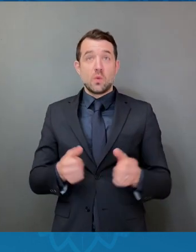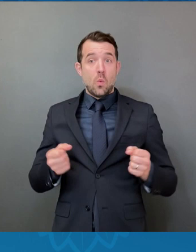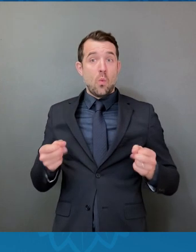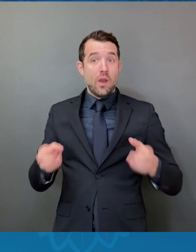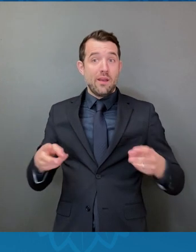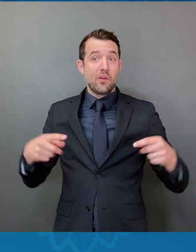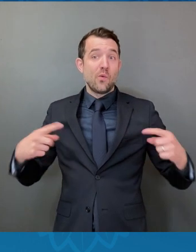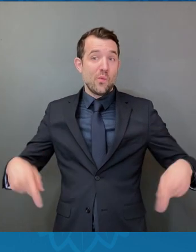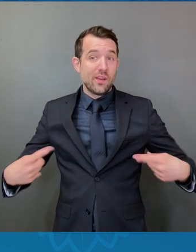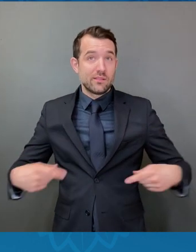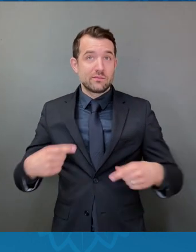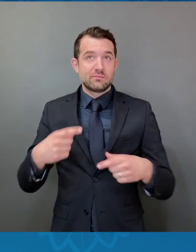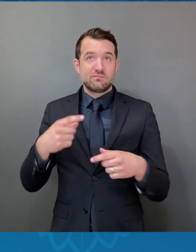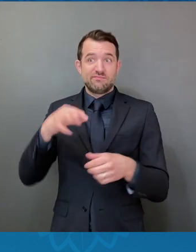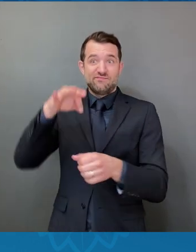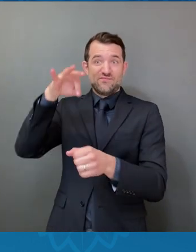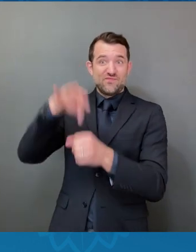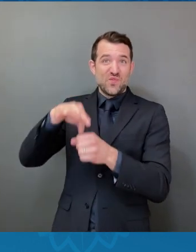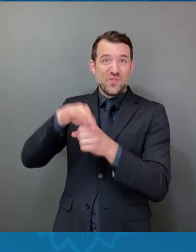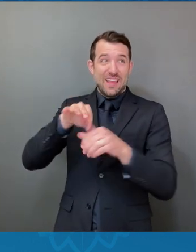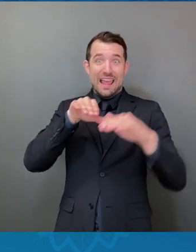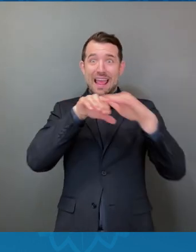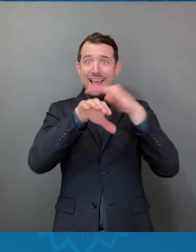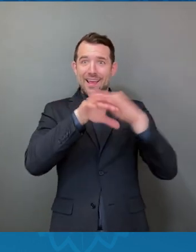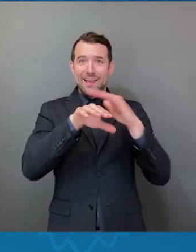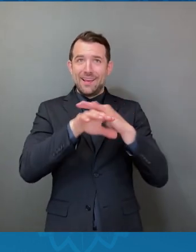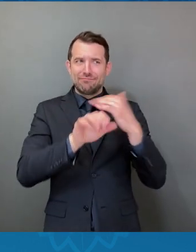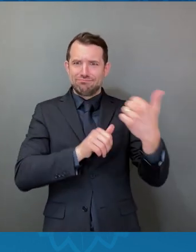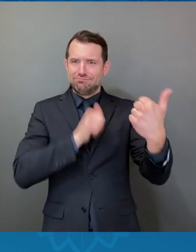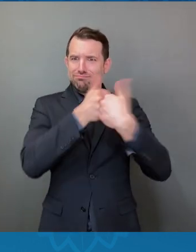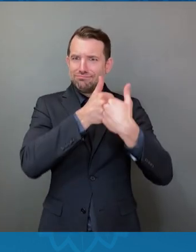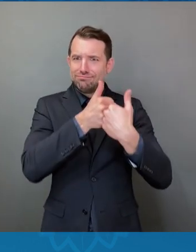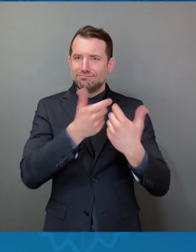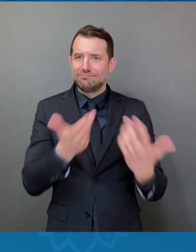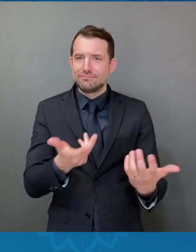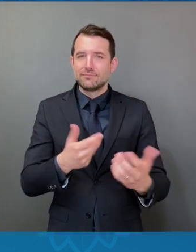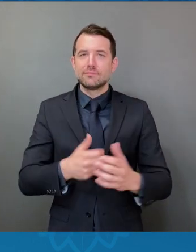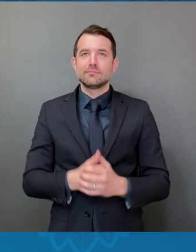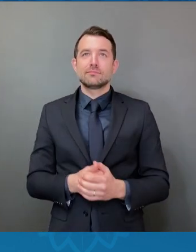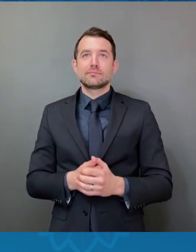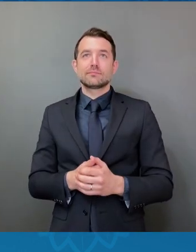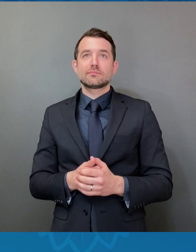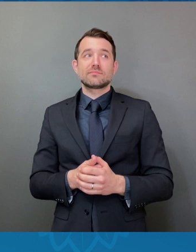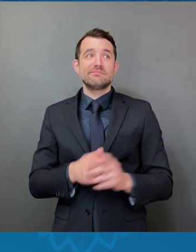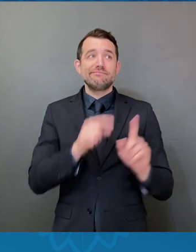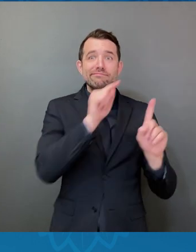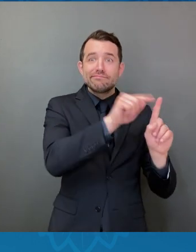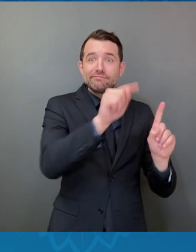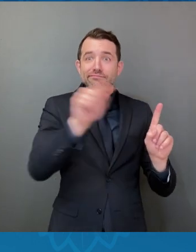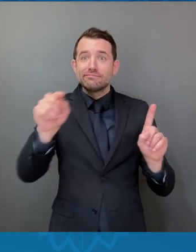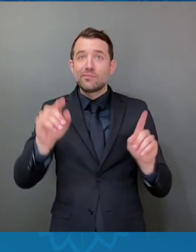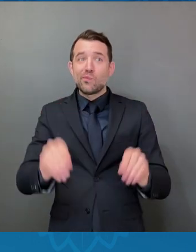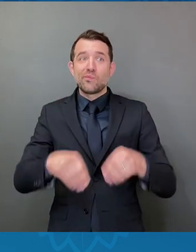or that field those voting locations that fail to offer appropriate support for voters who are deaf or hard of hearing.